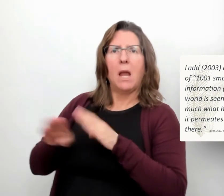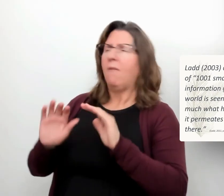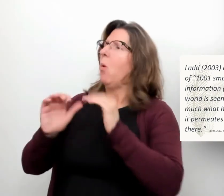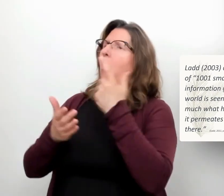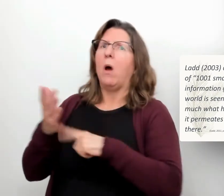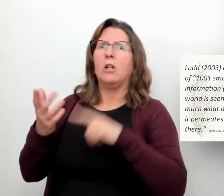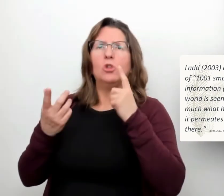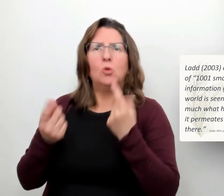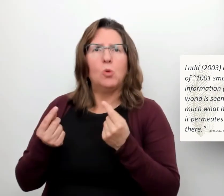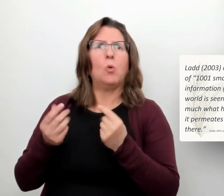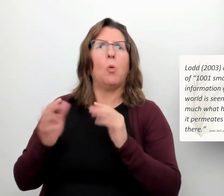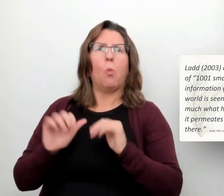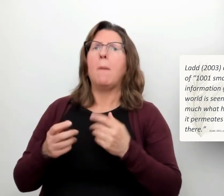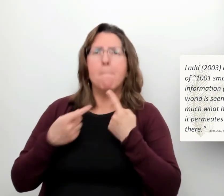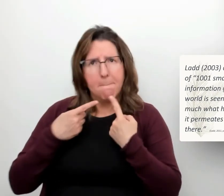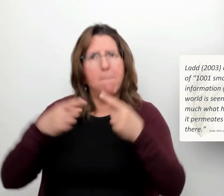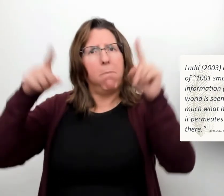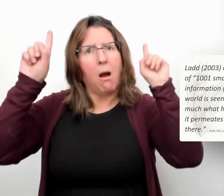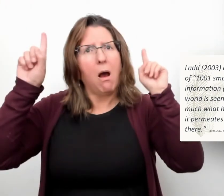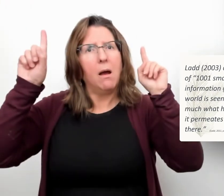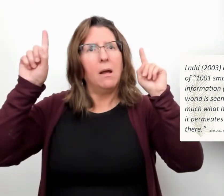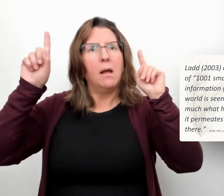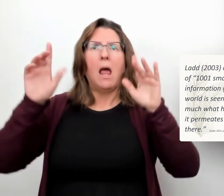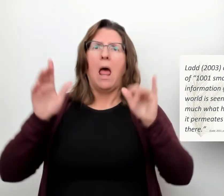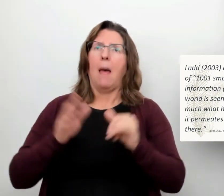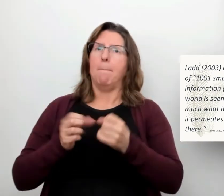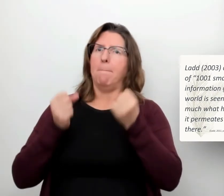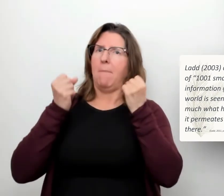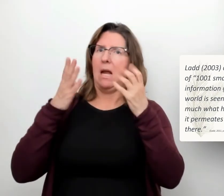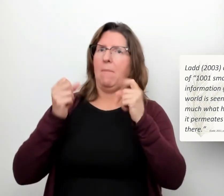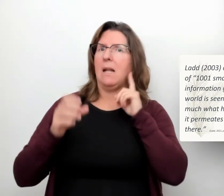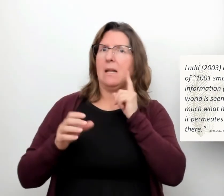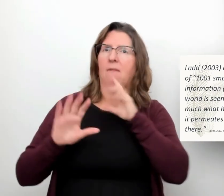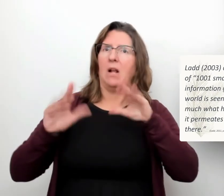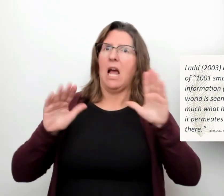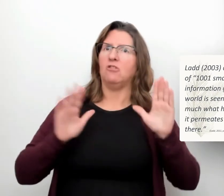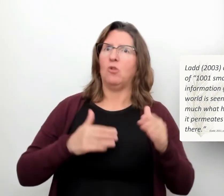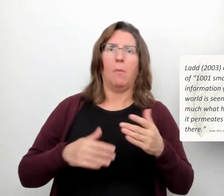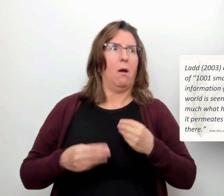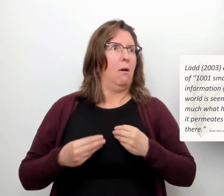We learn about some unexpected behaviour in the hearing world we hadn't realized existed. These are seen as 'victories.'